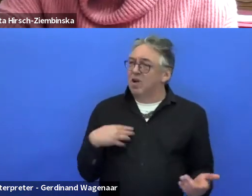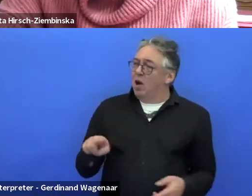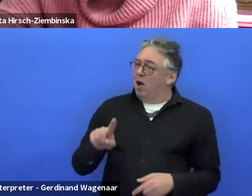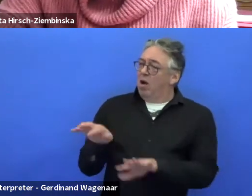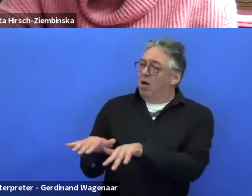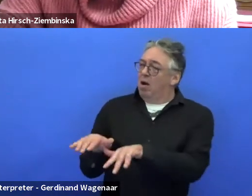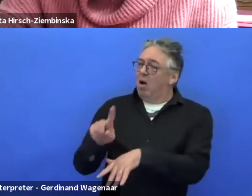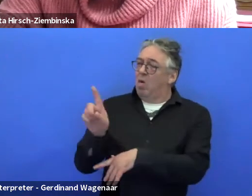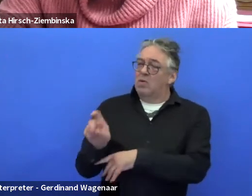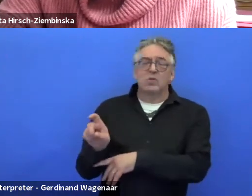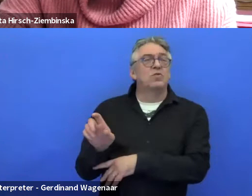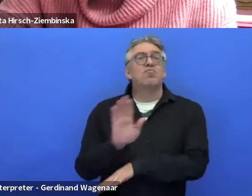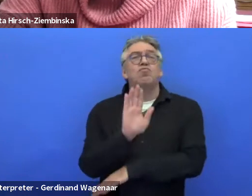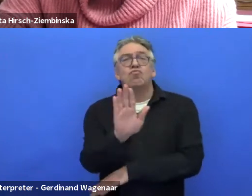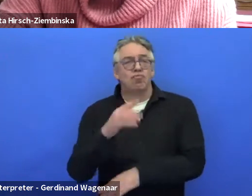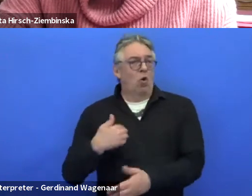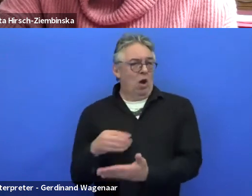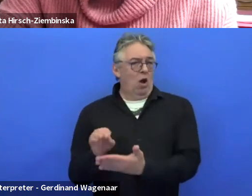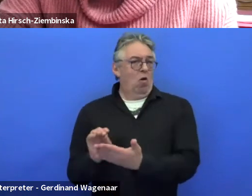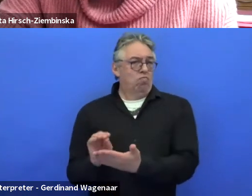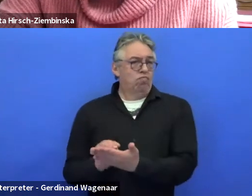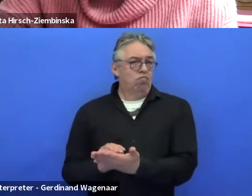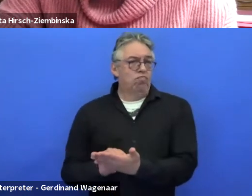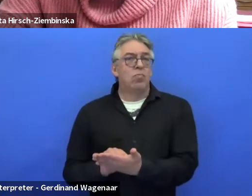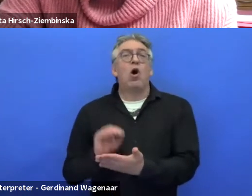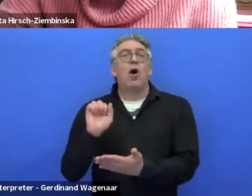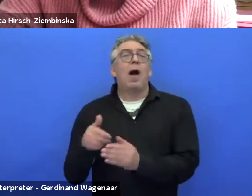so we can answer things also in writing and make a follow report.